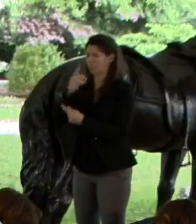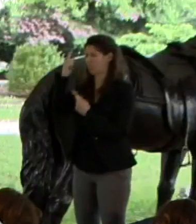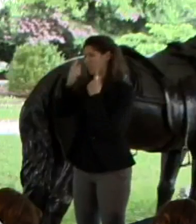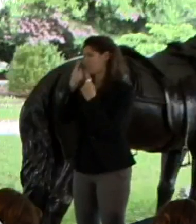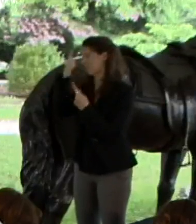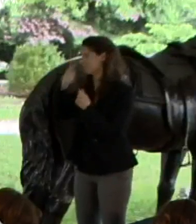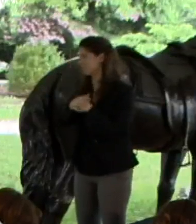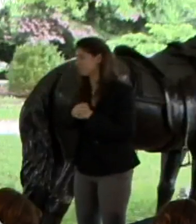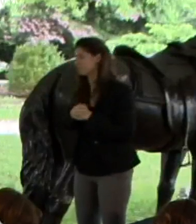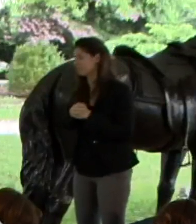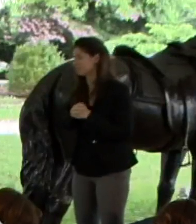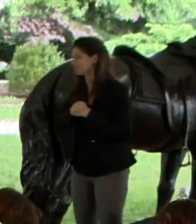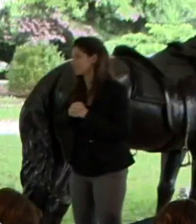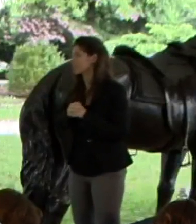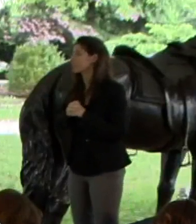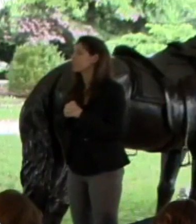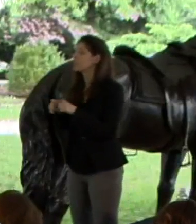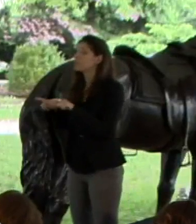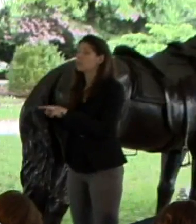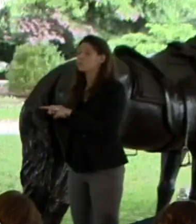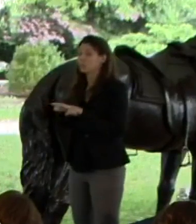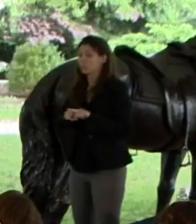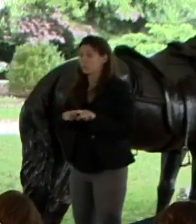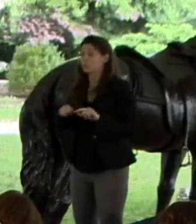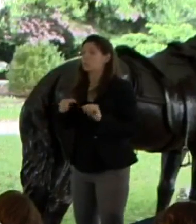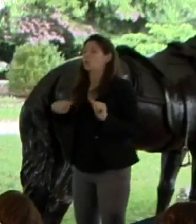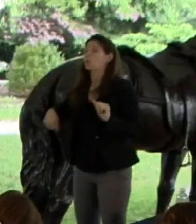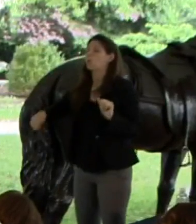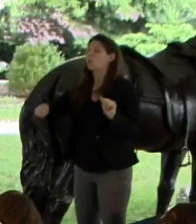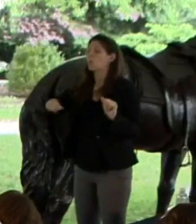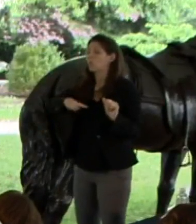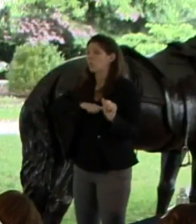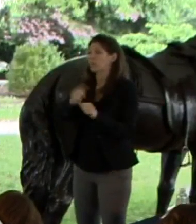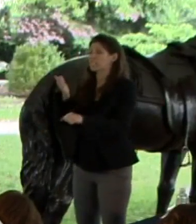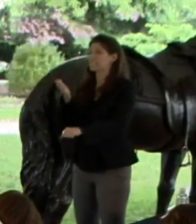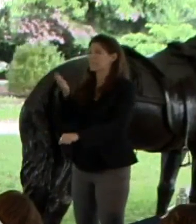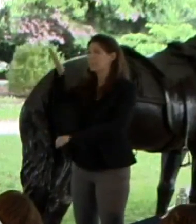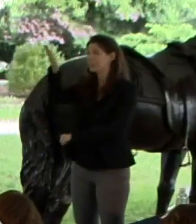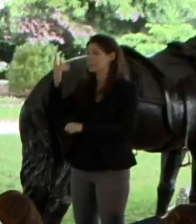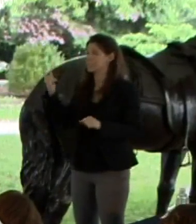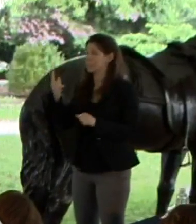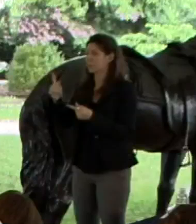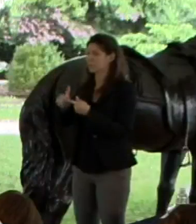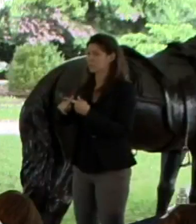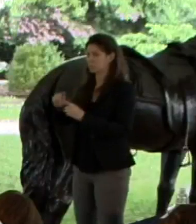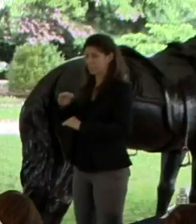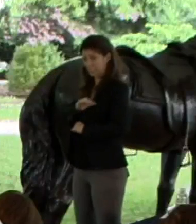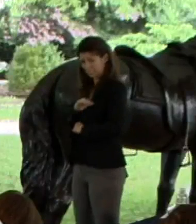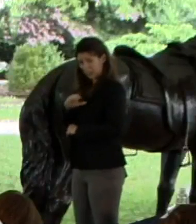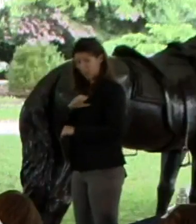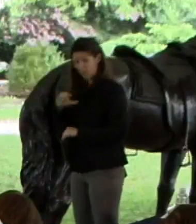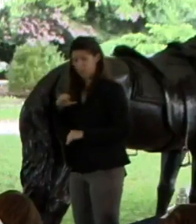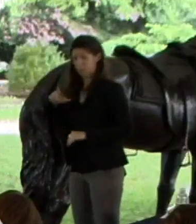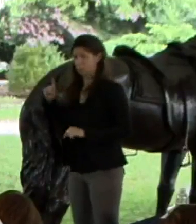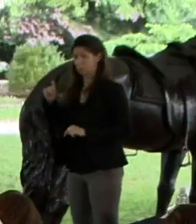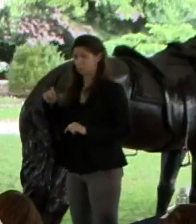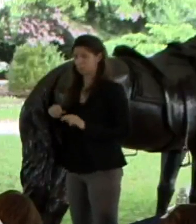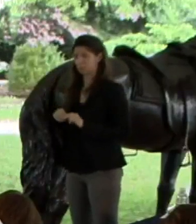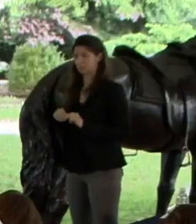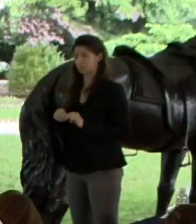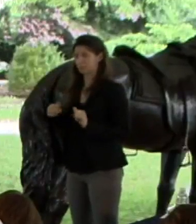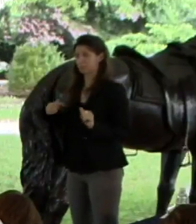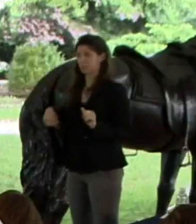FOR THE MAJORITY OF RESIDENTS.